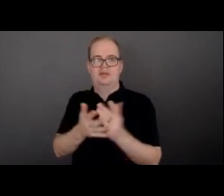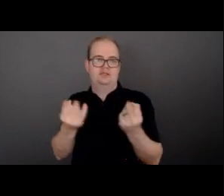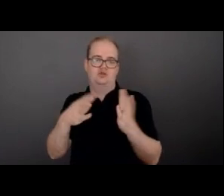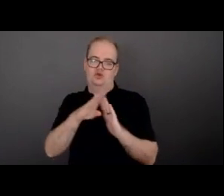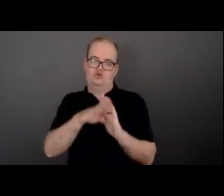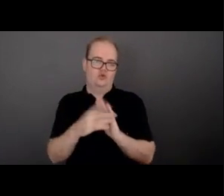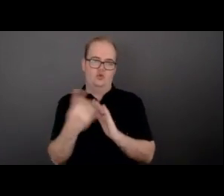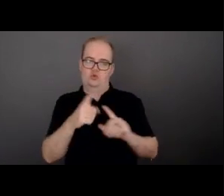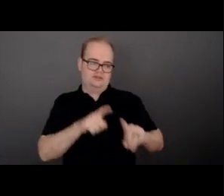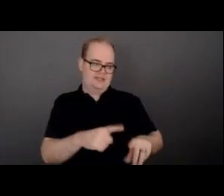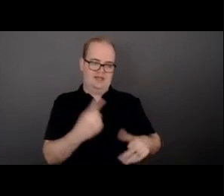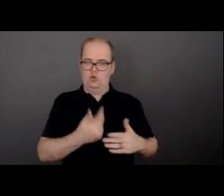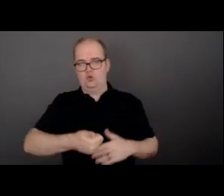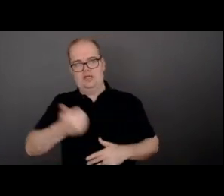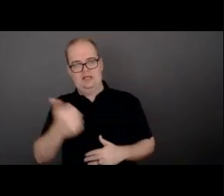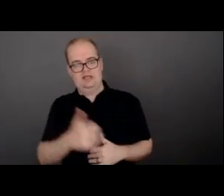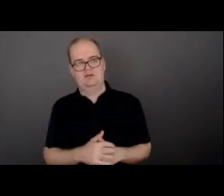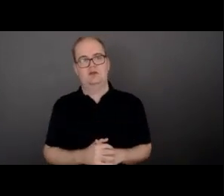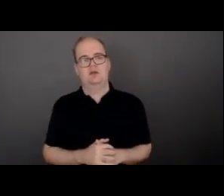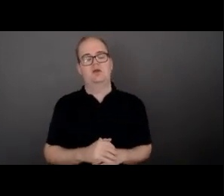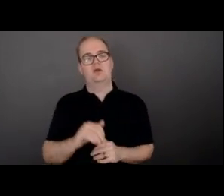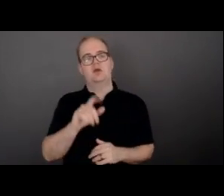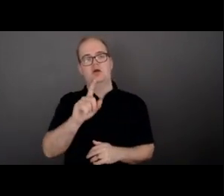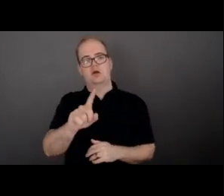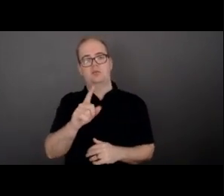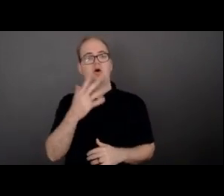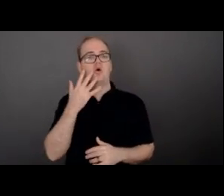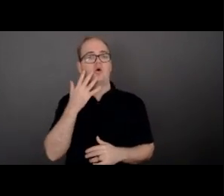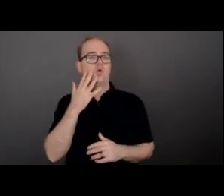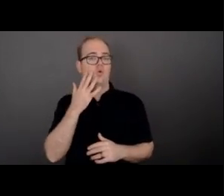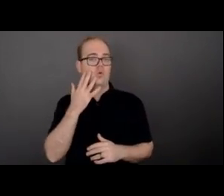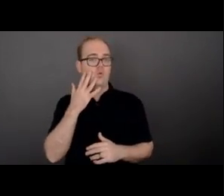What we would often do with clients where they were living in the family home with the